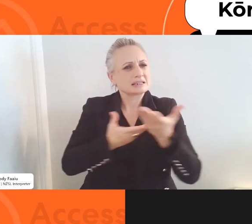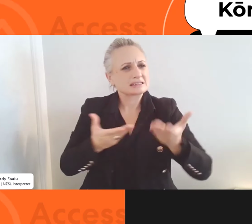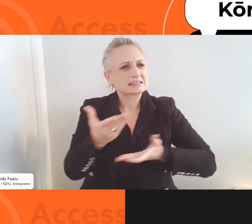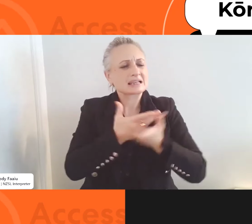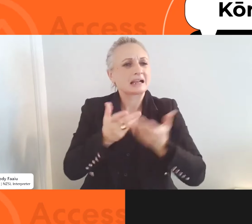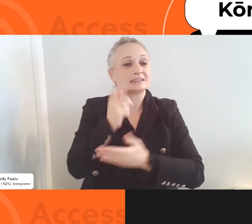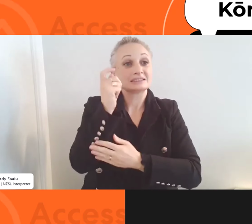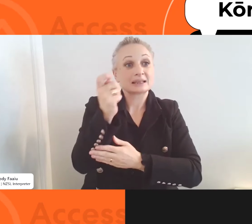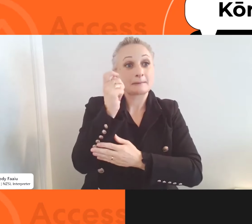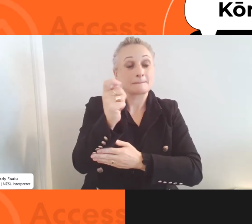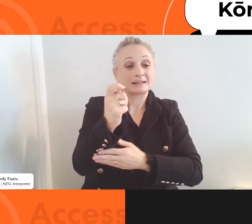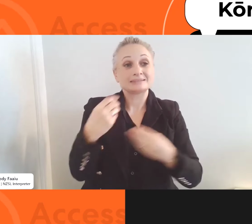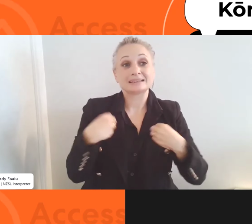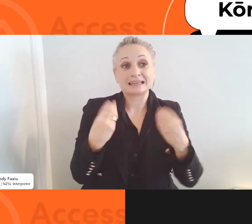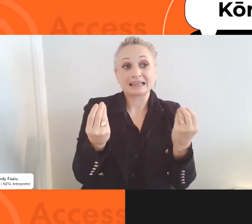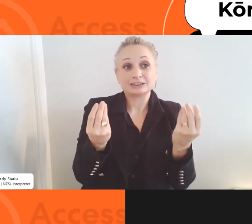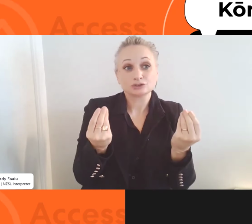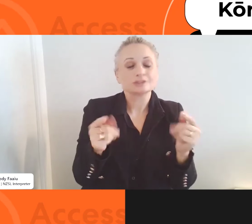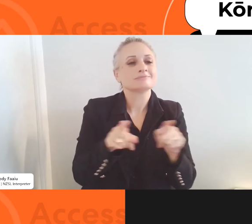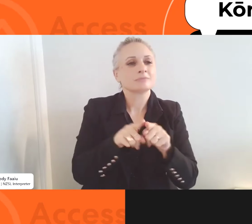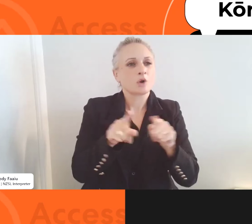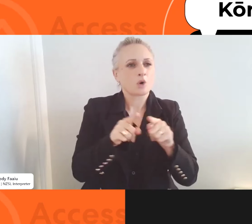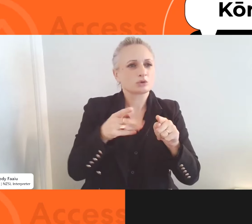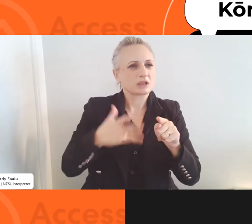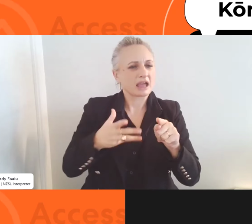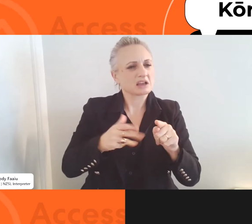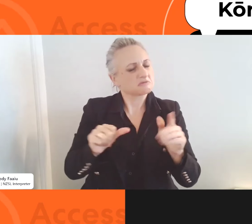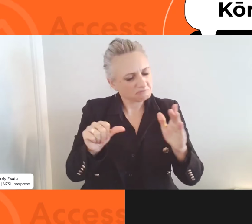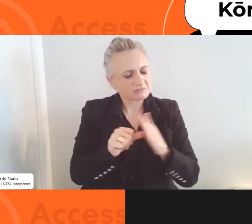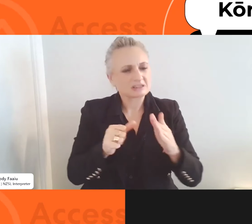about ableism and what is their role in creating a more inclusive